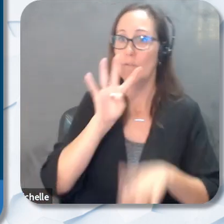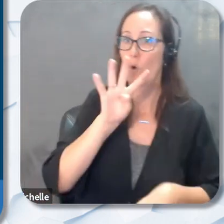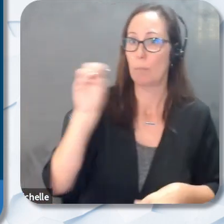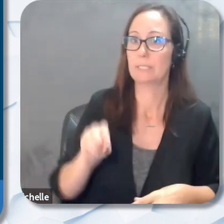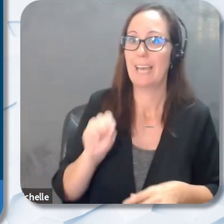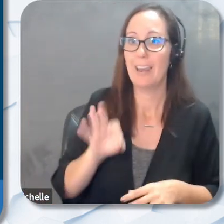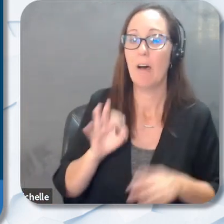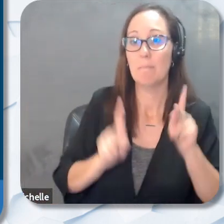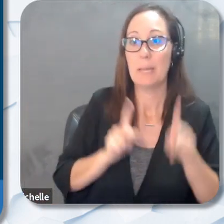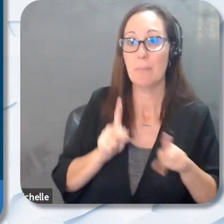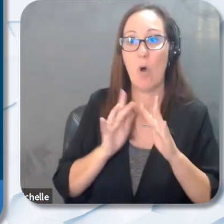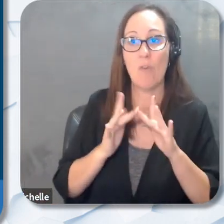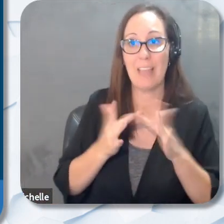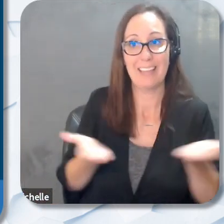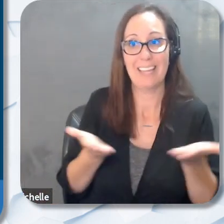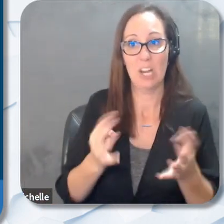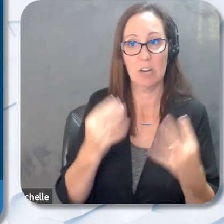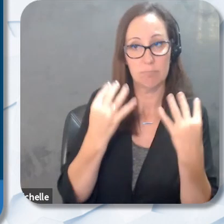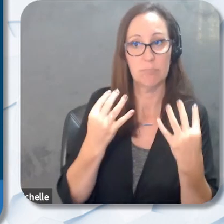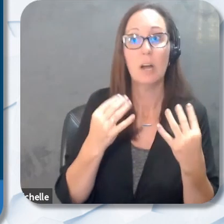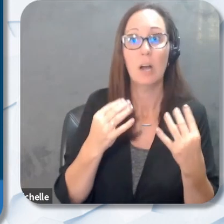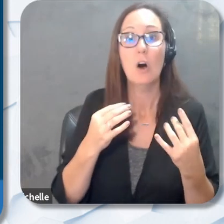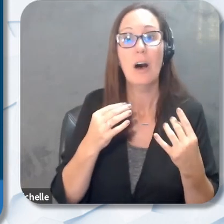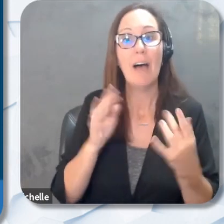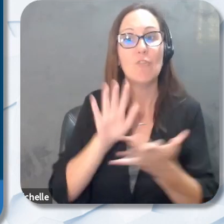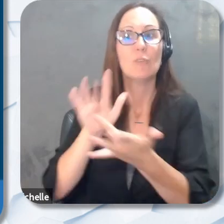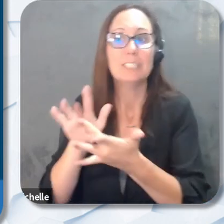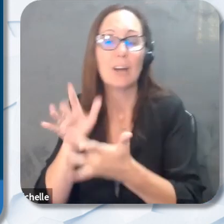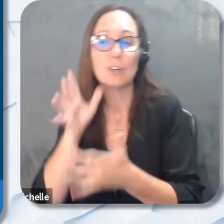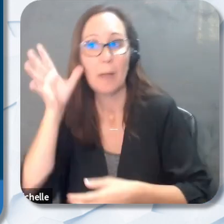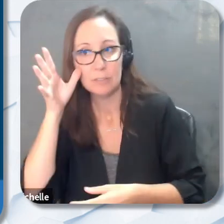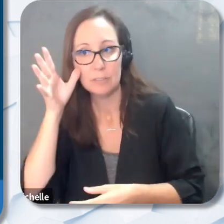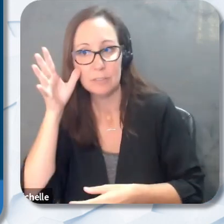of the individual online actually. have reached out to their parents, but i'm going to ask that